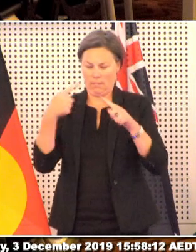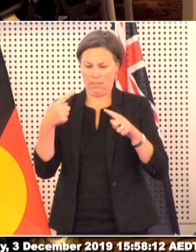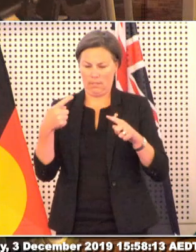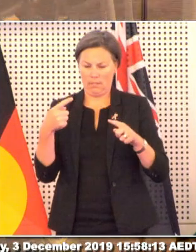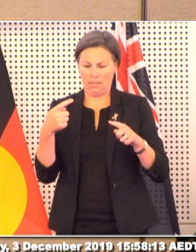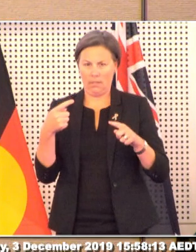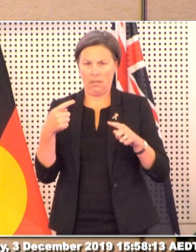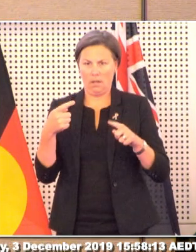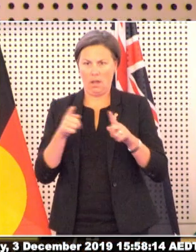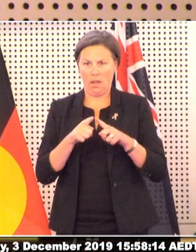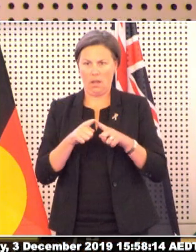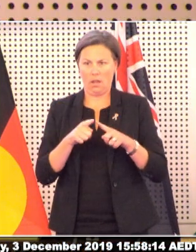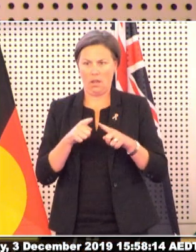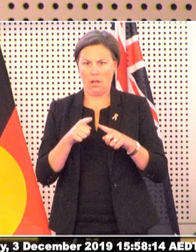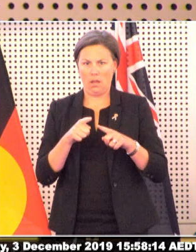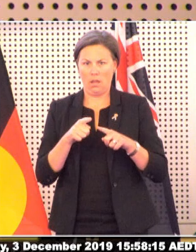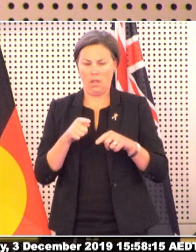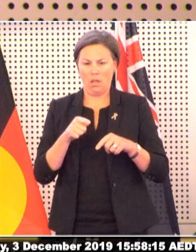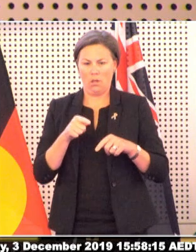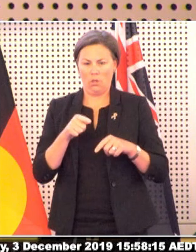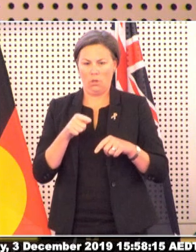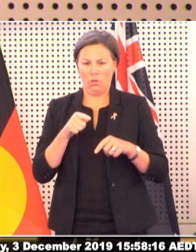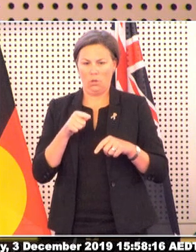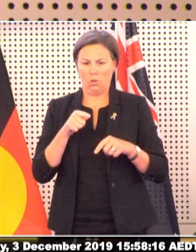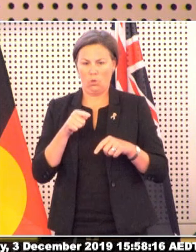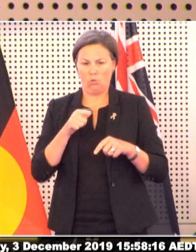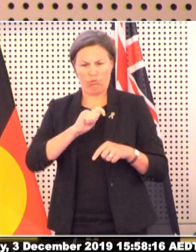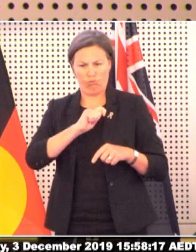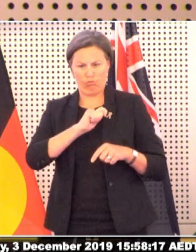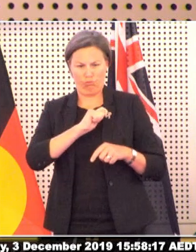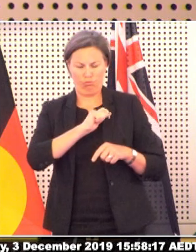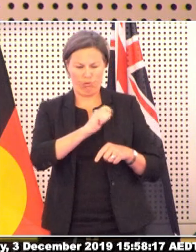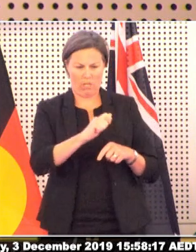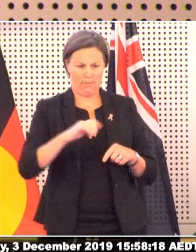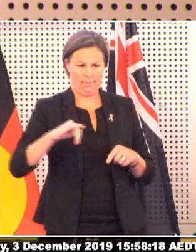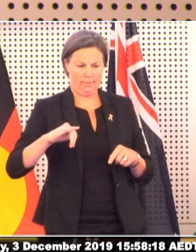responses you’re suggesting you actually get which are anything but deserving of